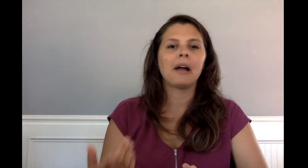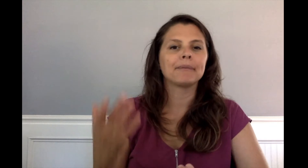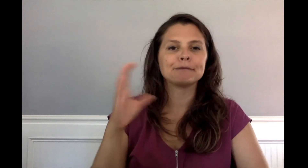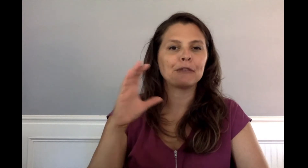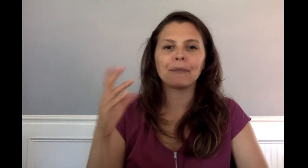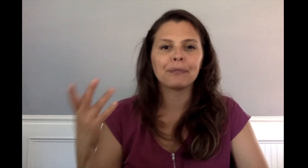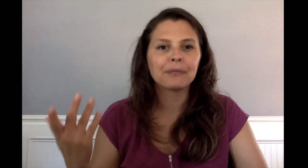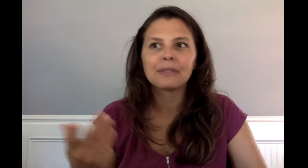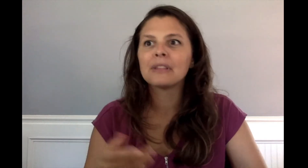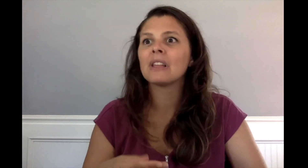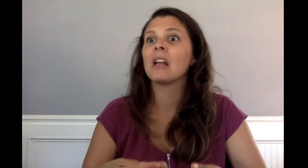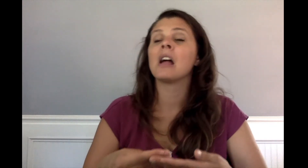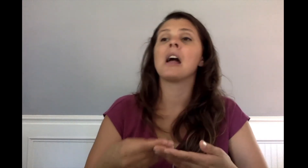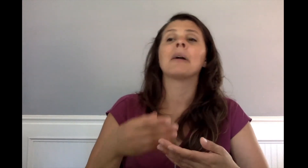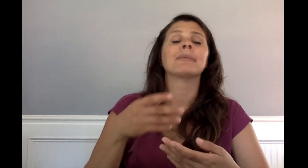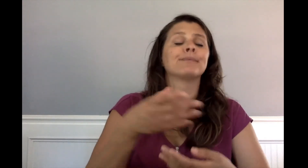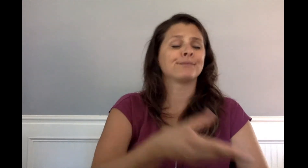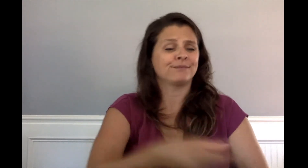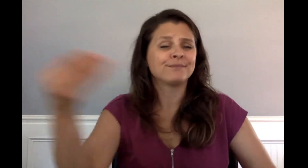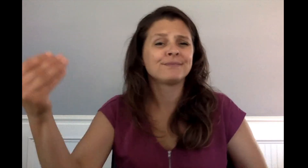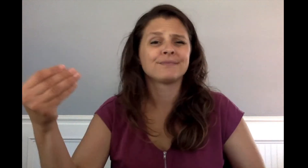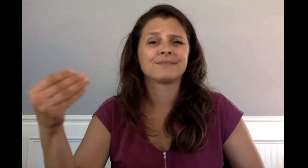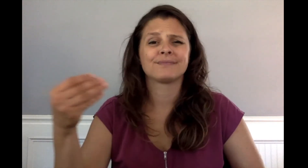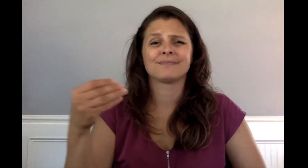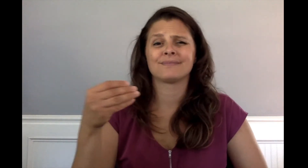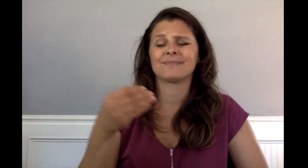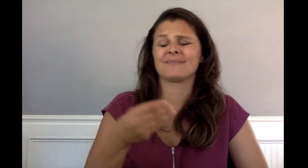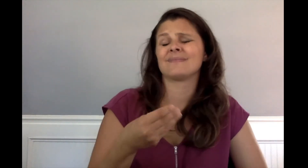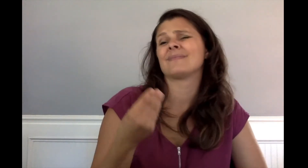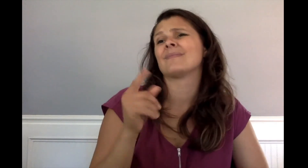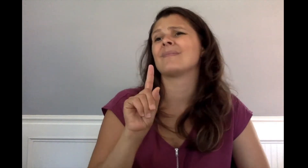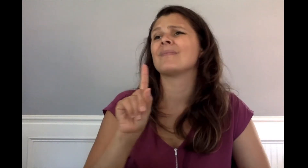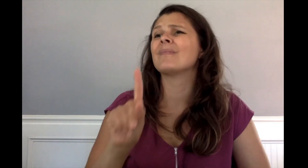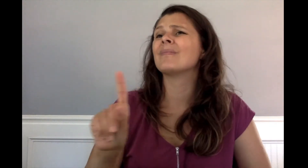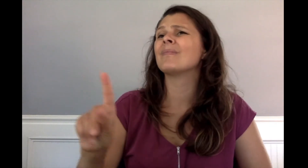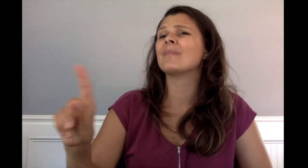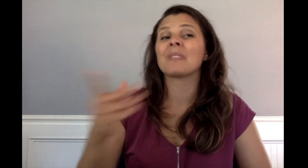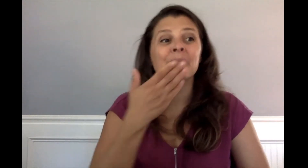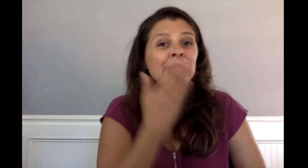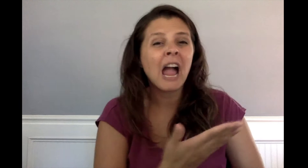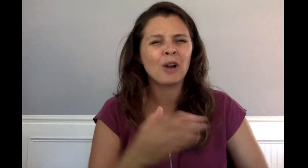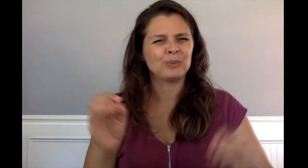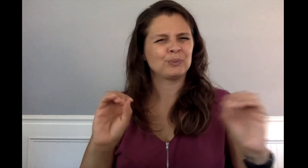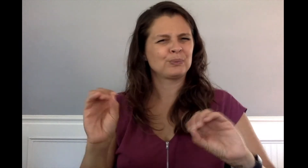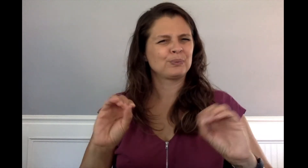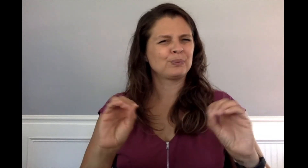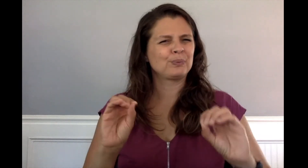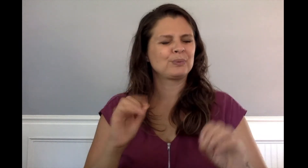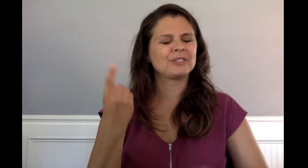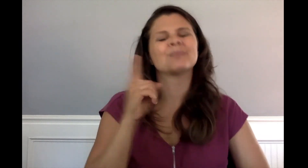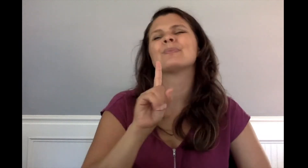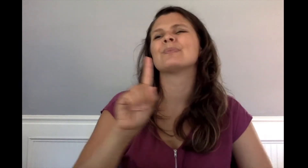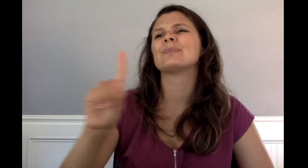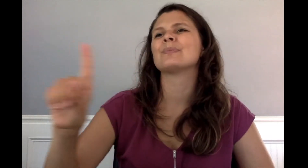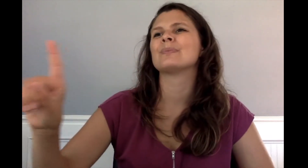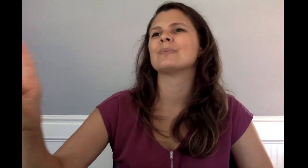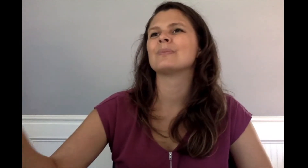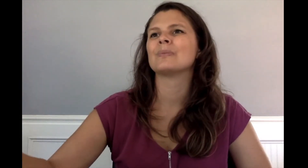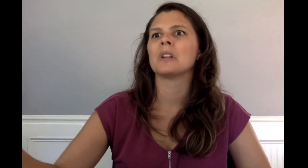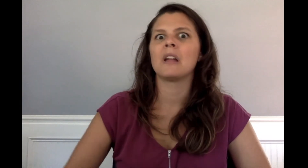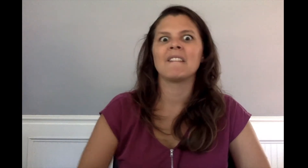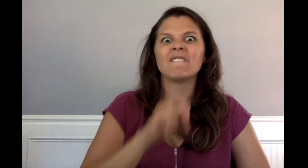Antoinette Penny turned away without even a thank-you.